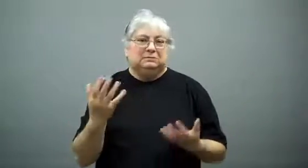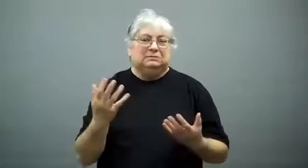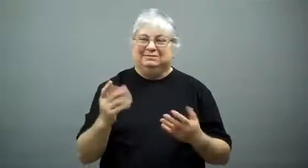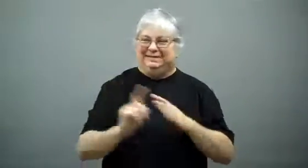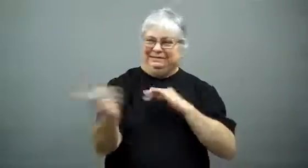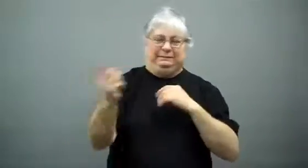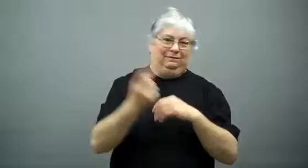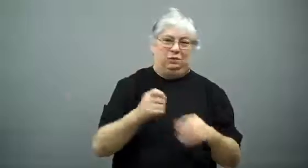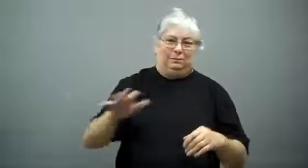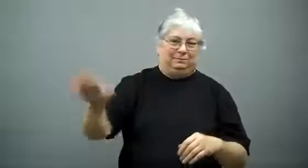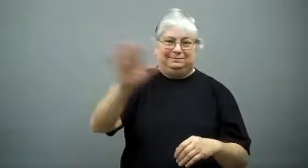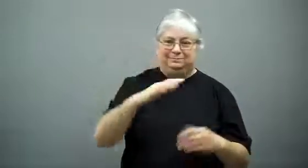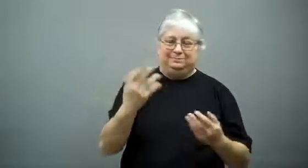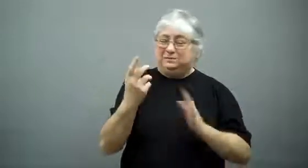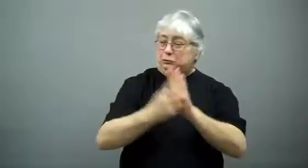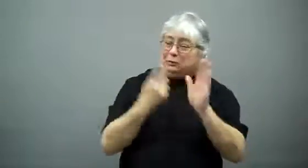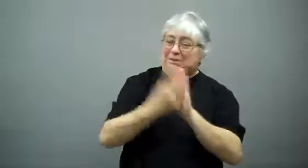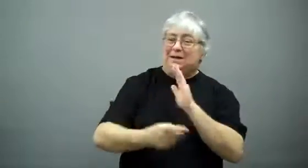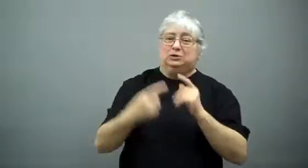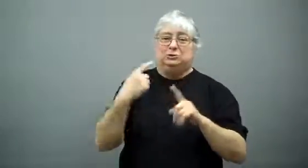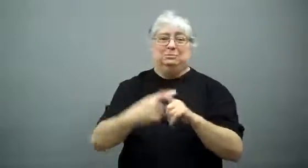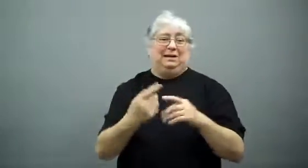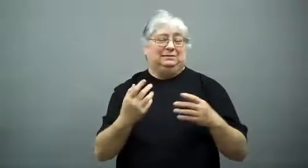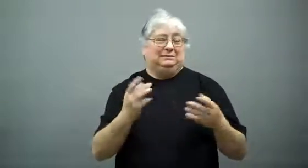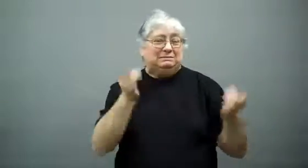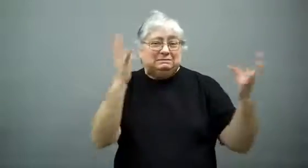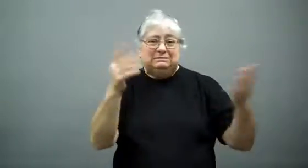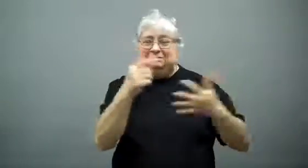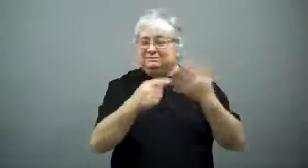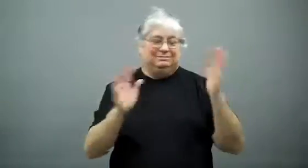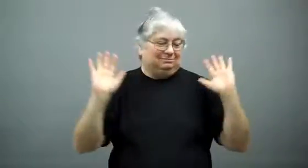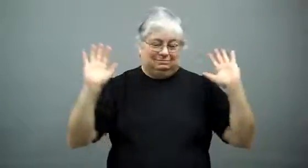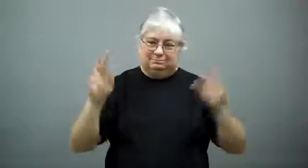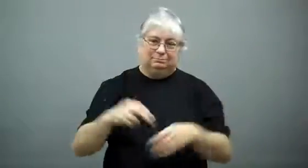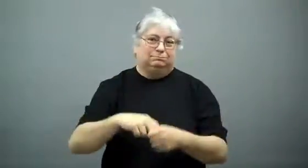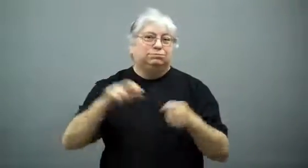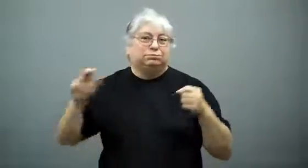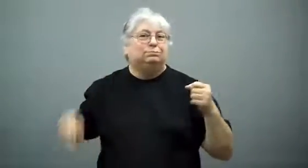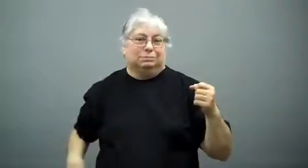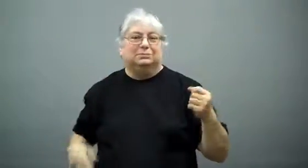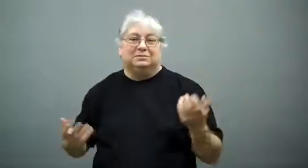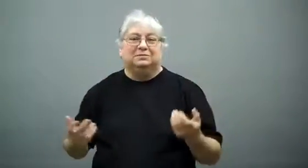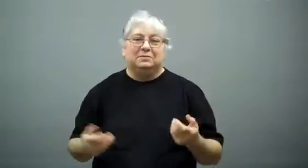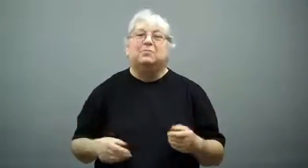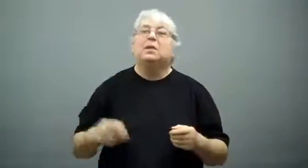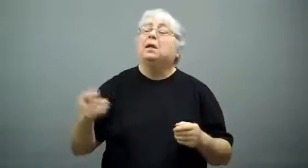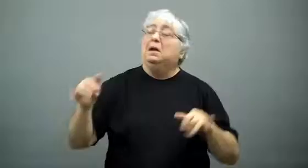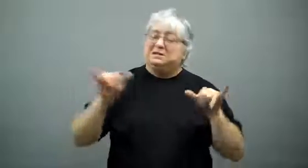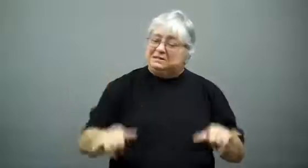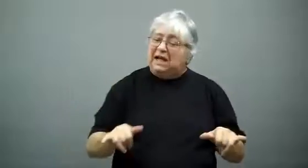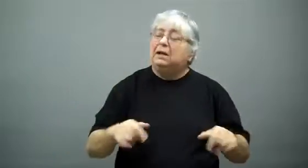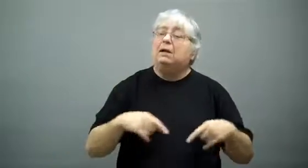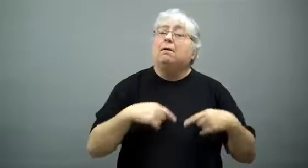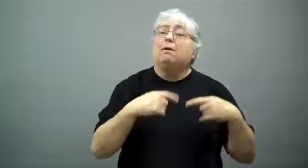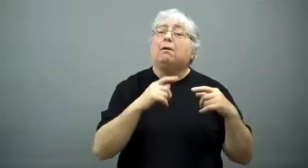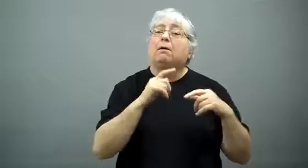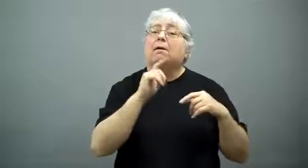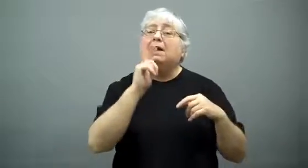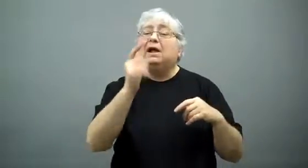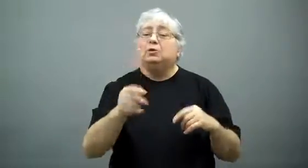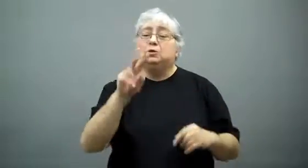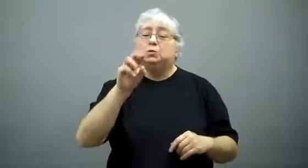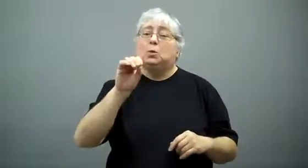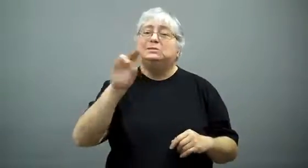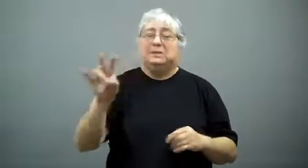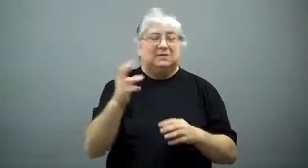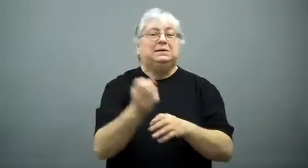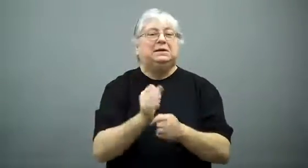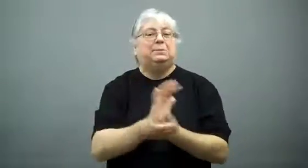They sought asylum from the discrimination and violence.